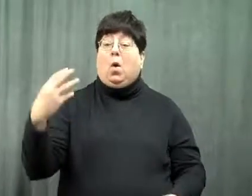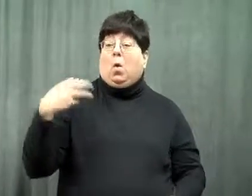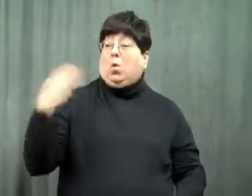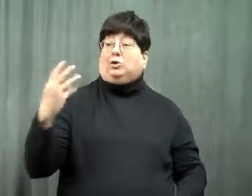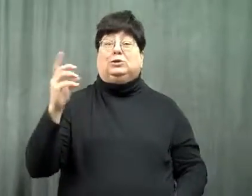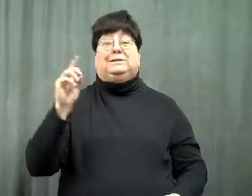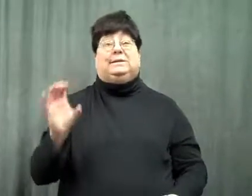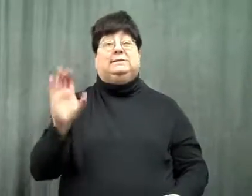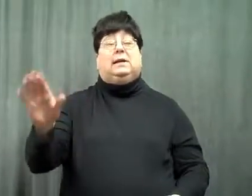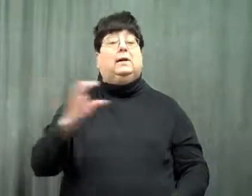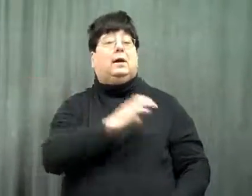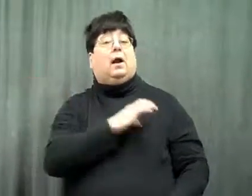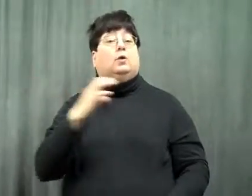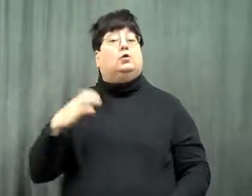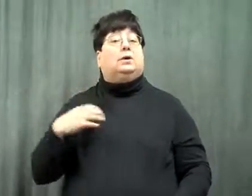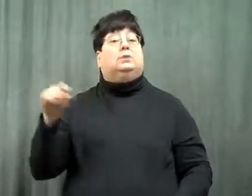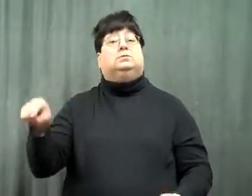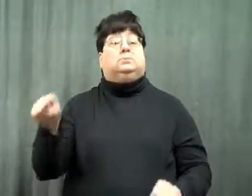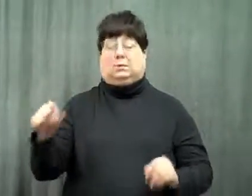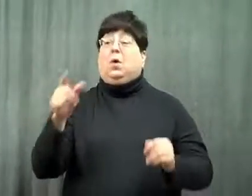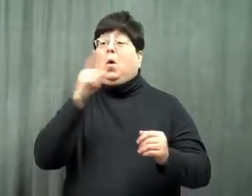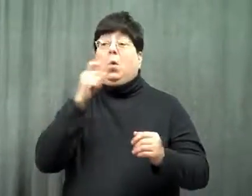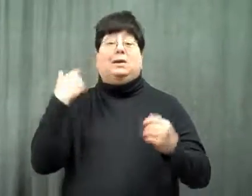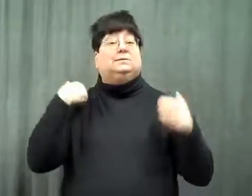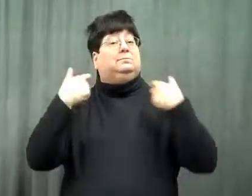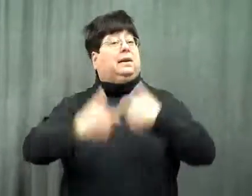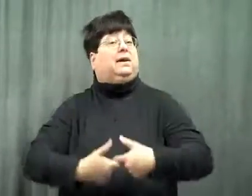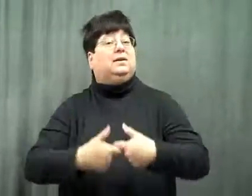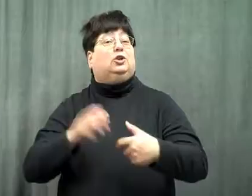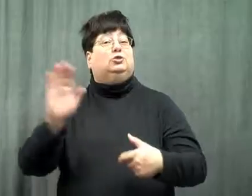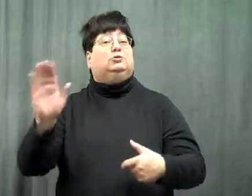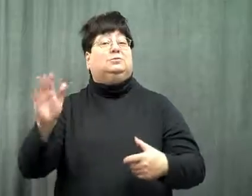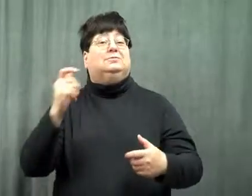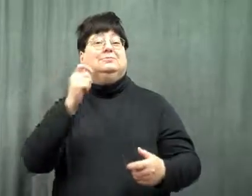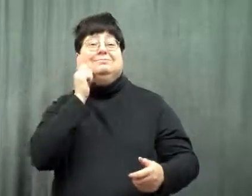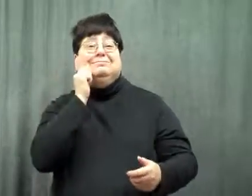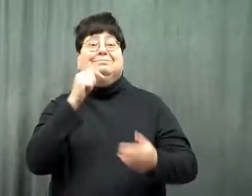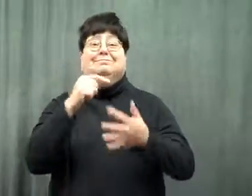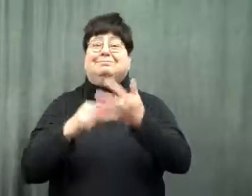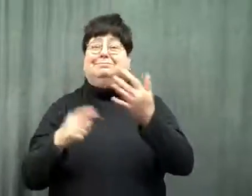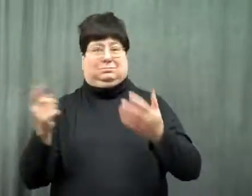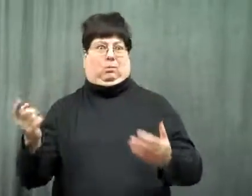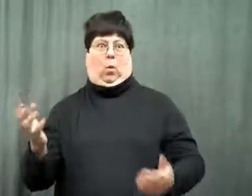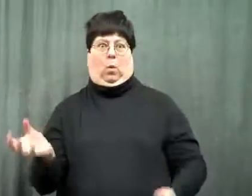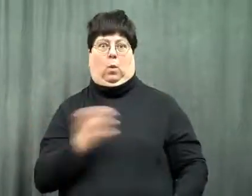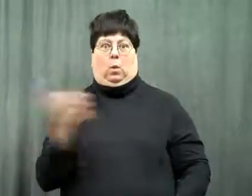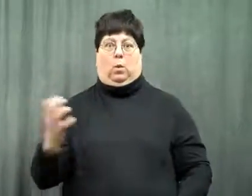Hispanic members of congress in Washington DC are up in arms